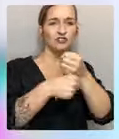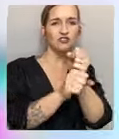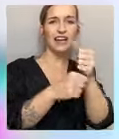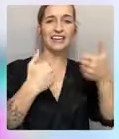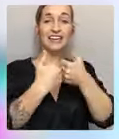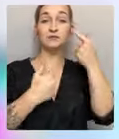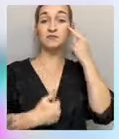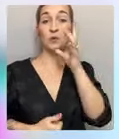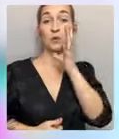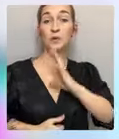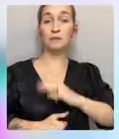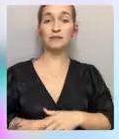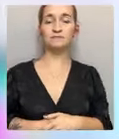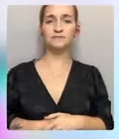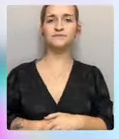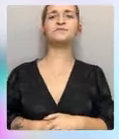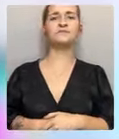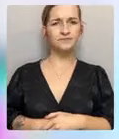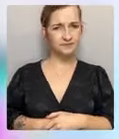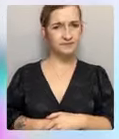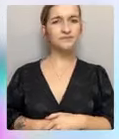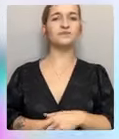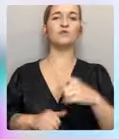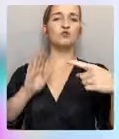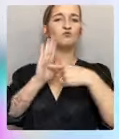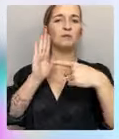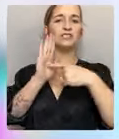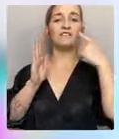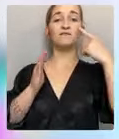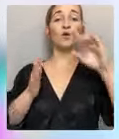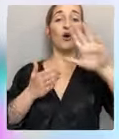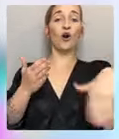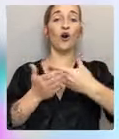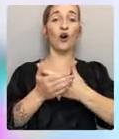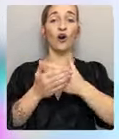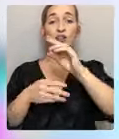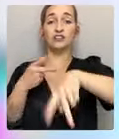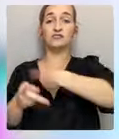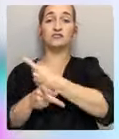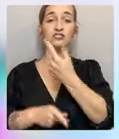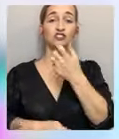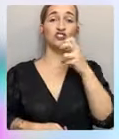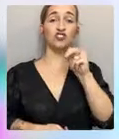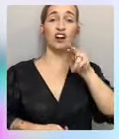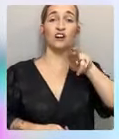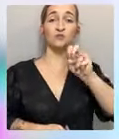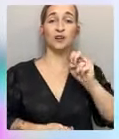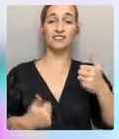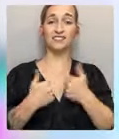So that's how we basically looked at creating games. Representation in all genres of games